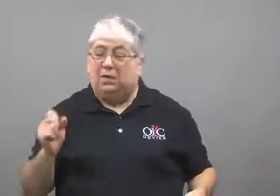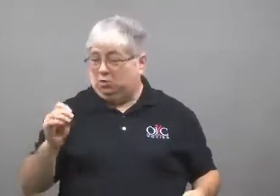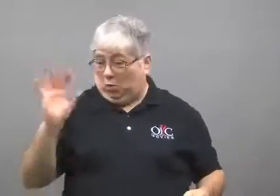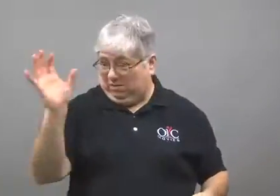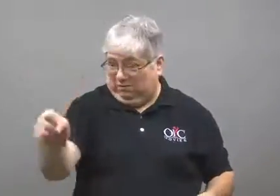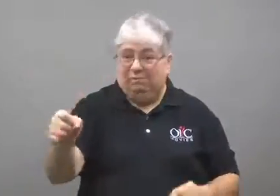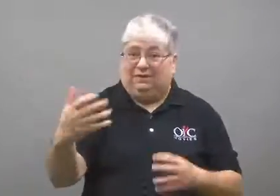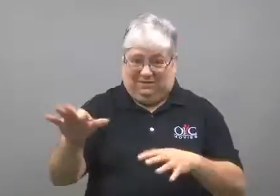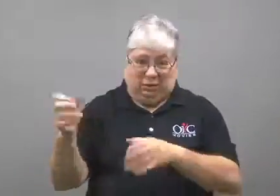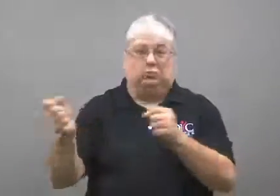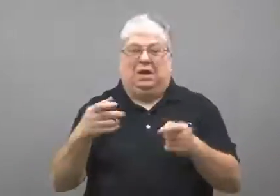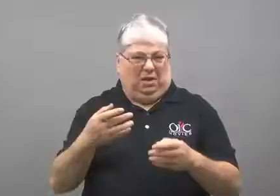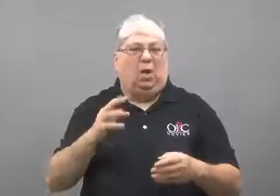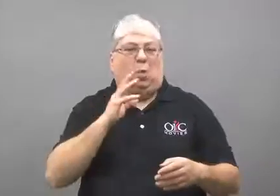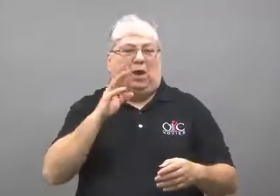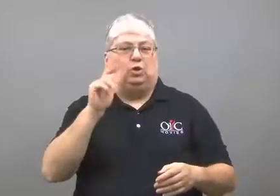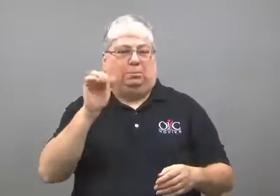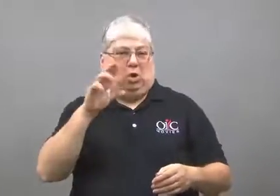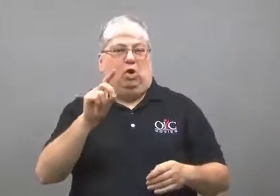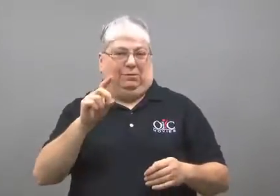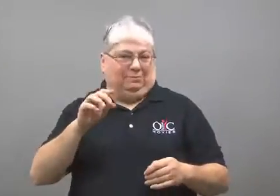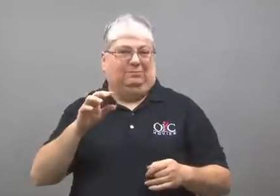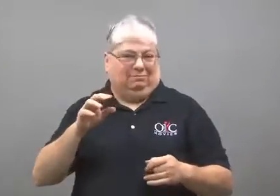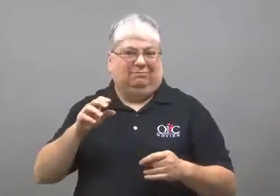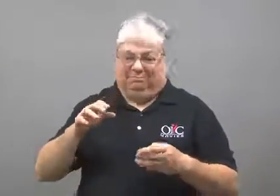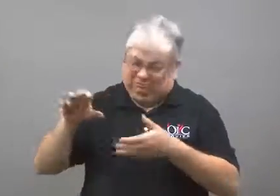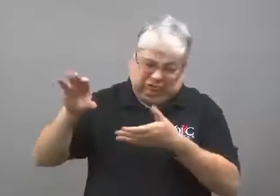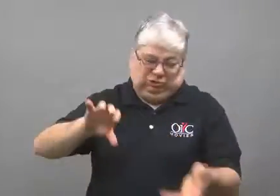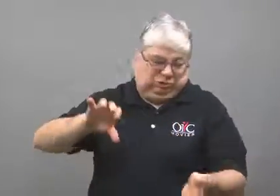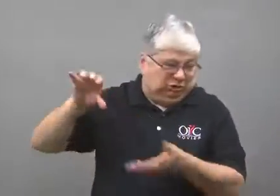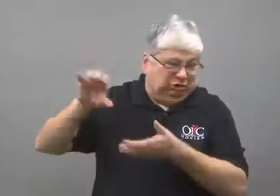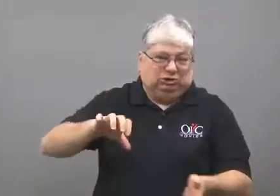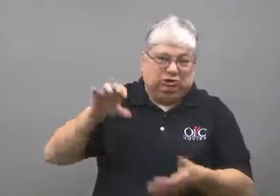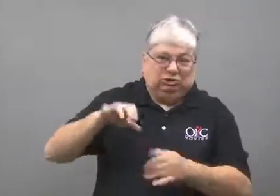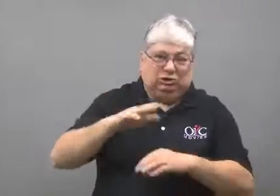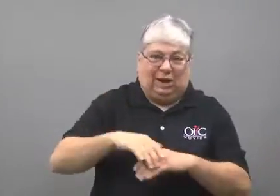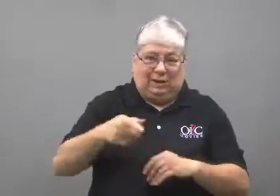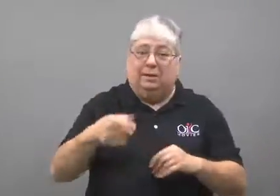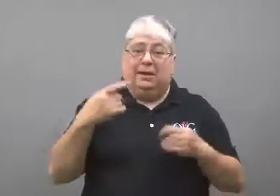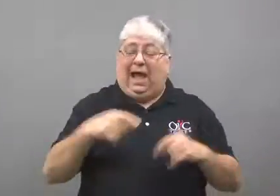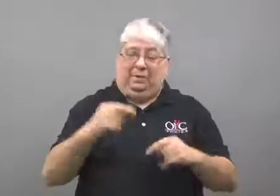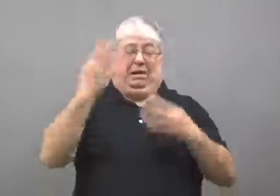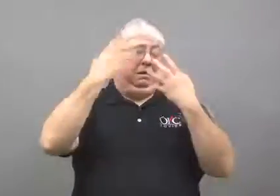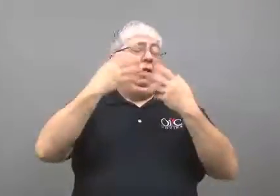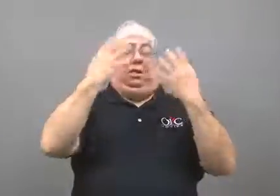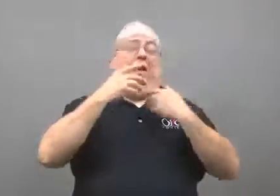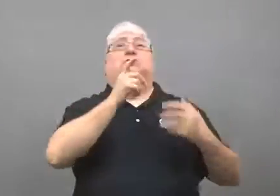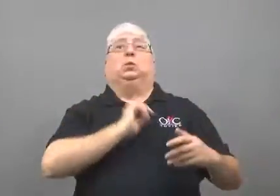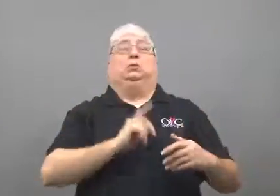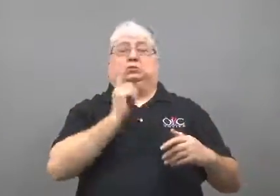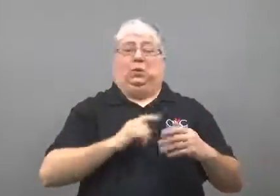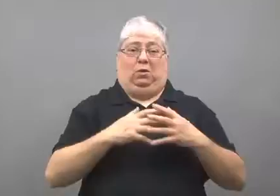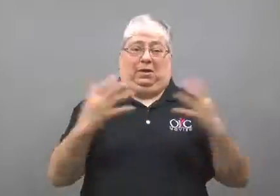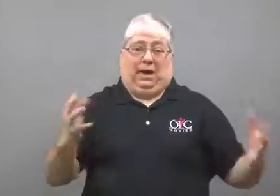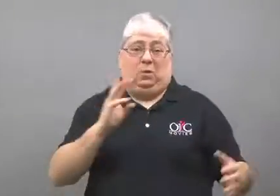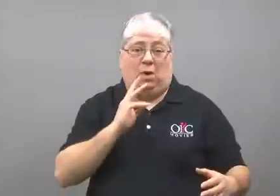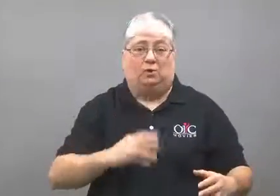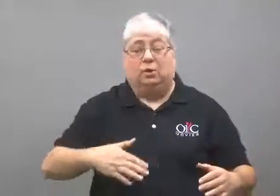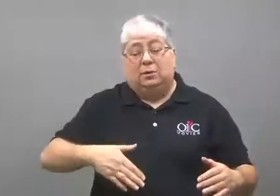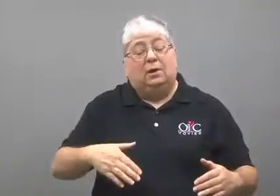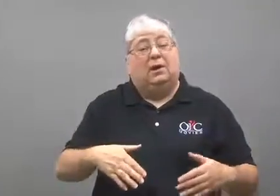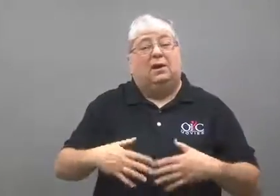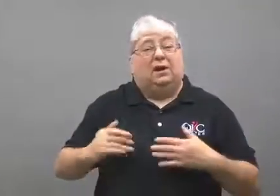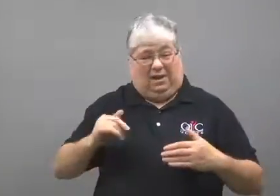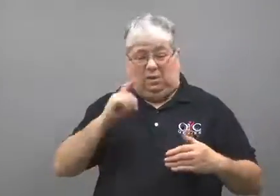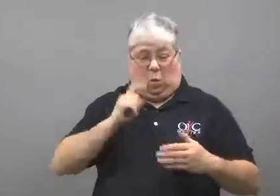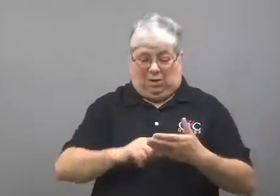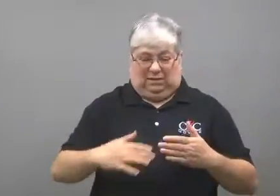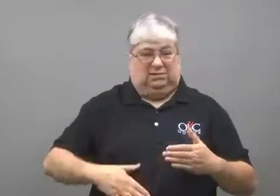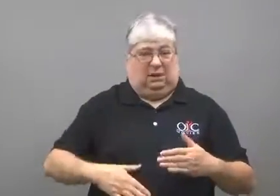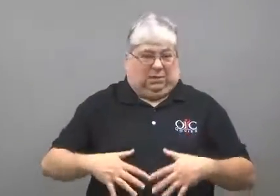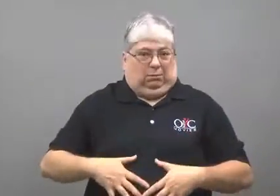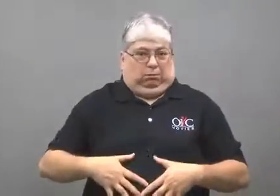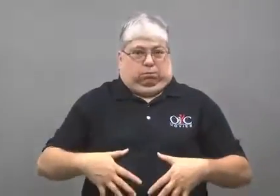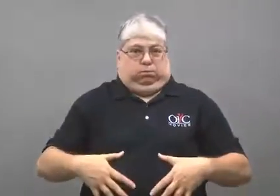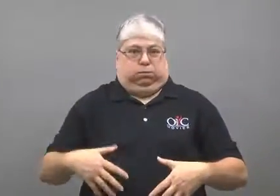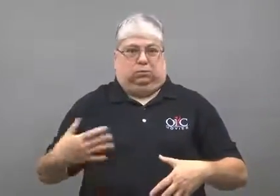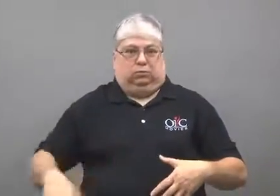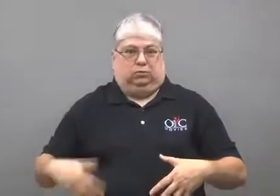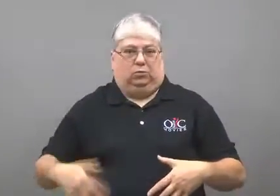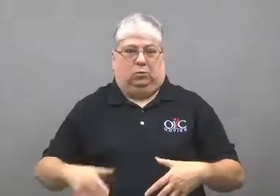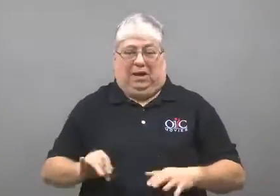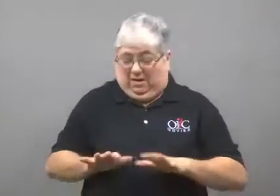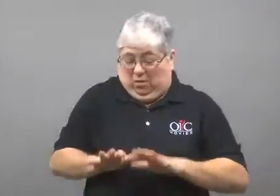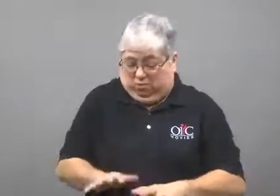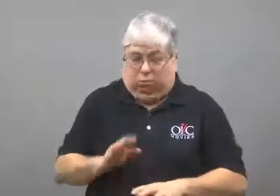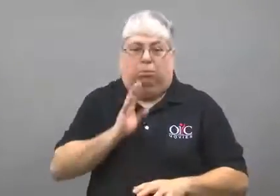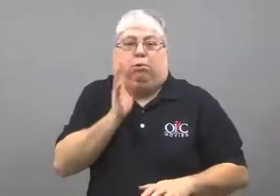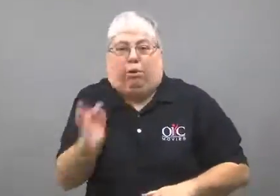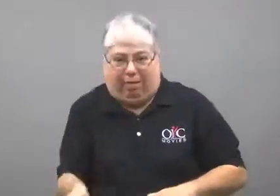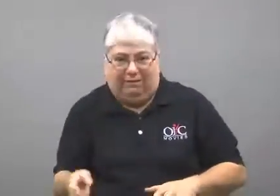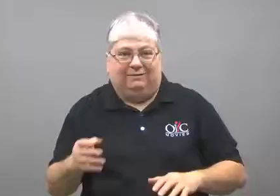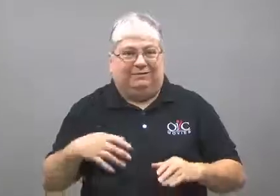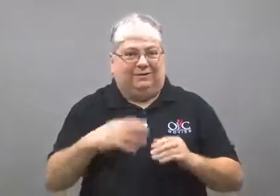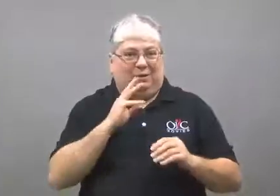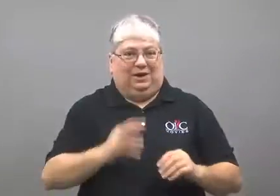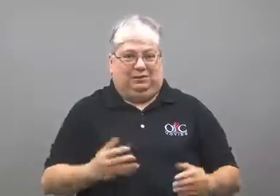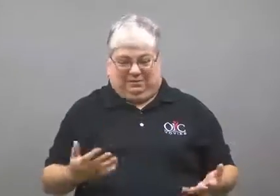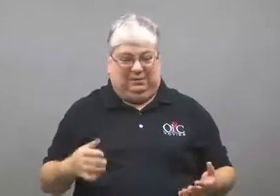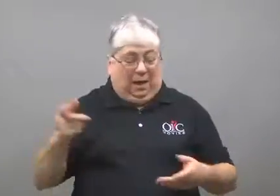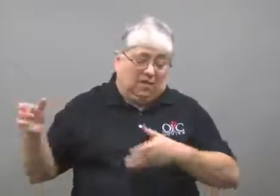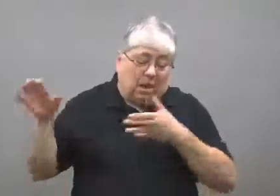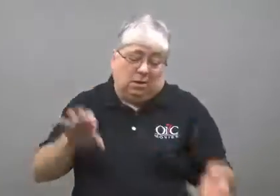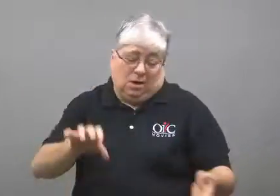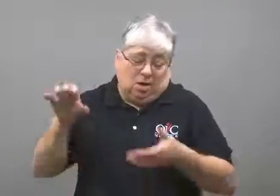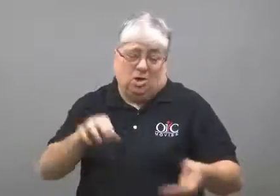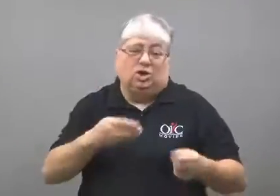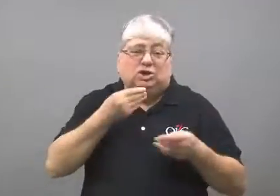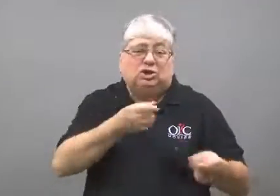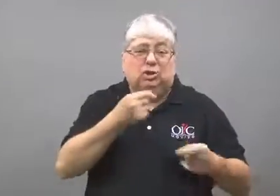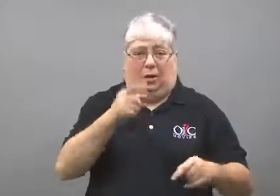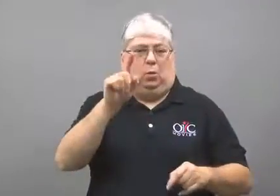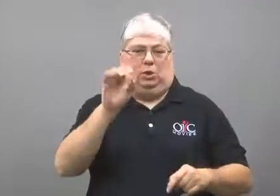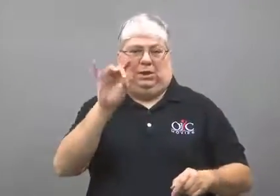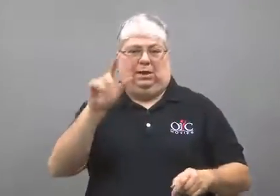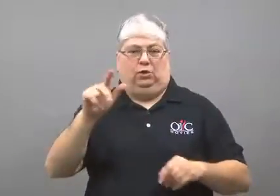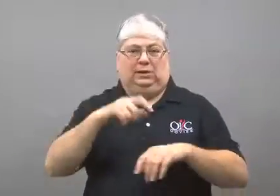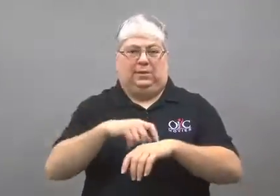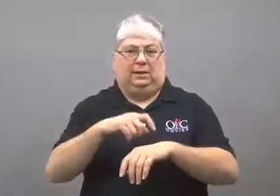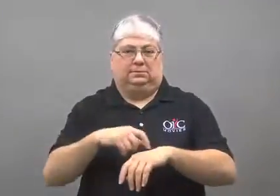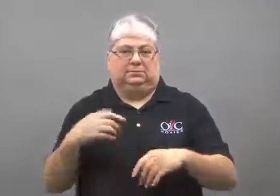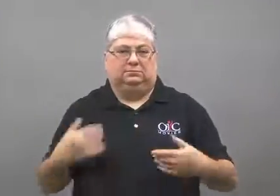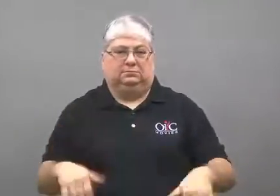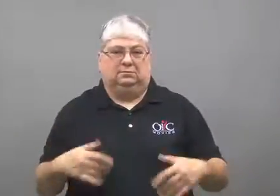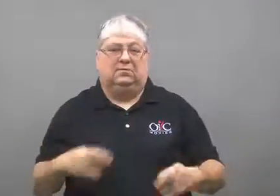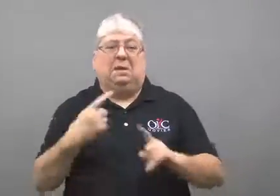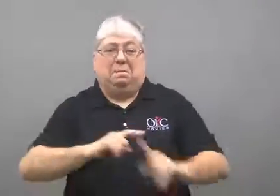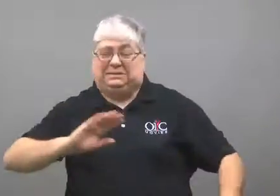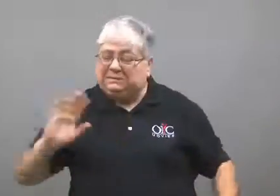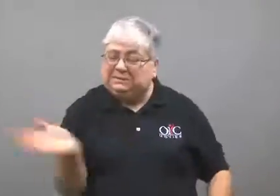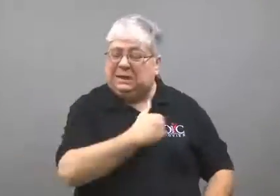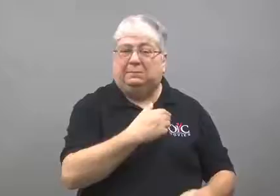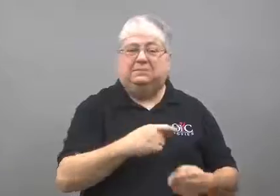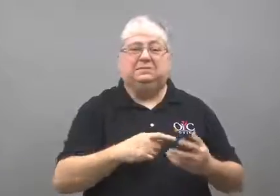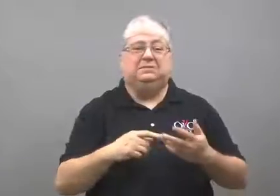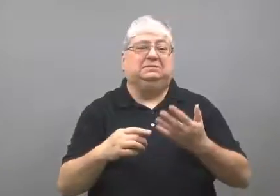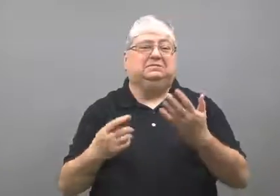He was waterboarded, swallowing so much water, his abdomen was distended.